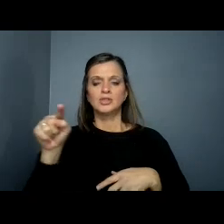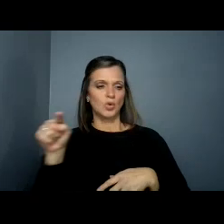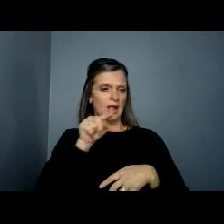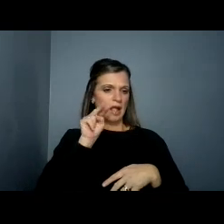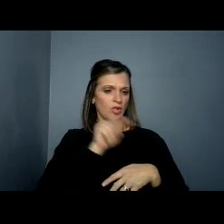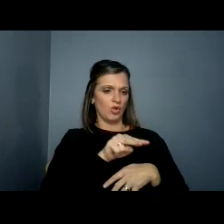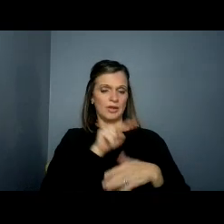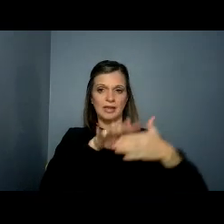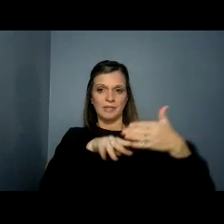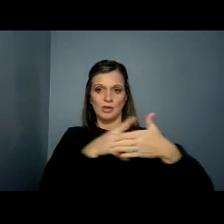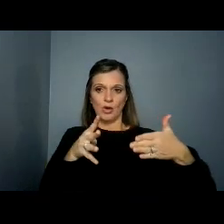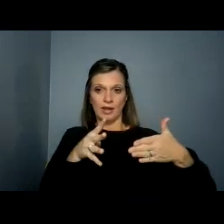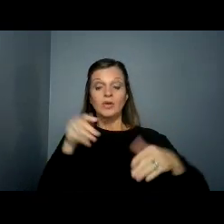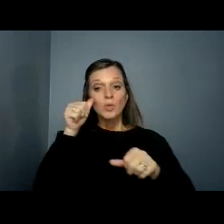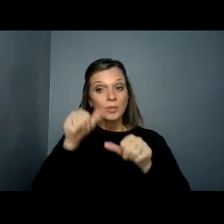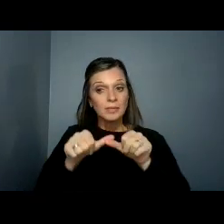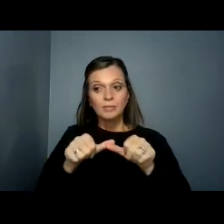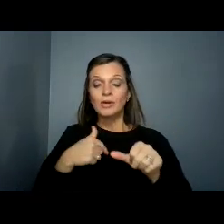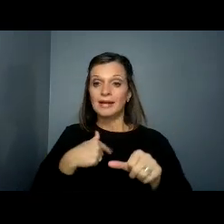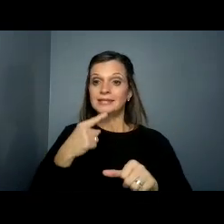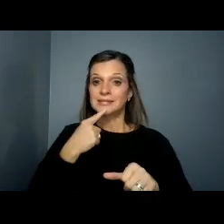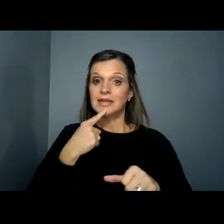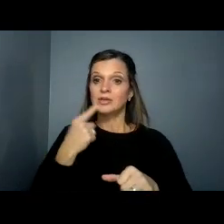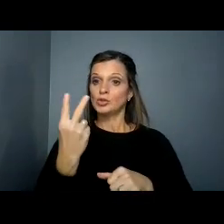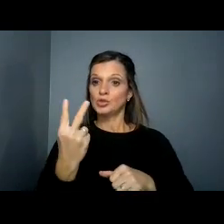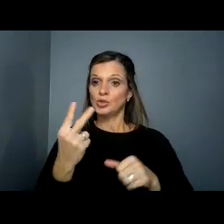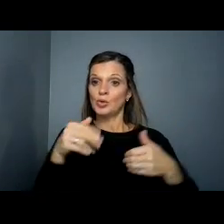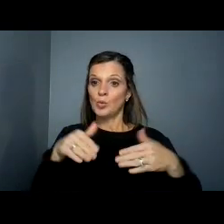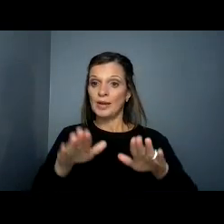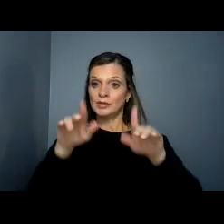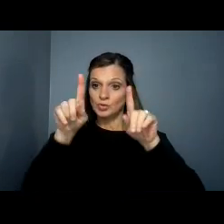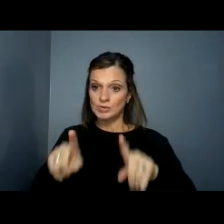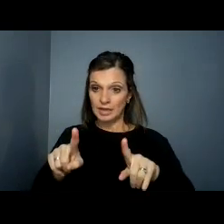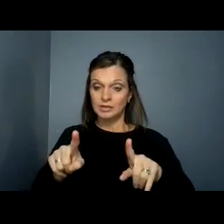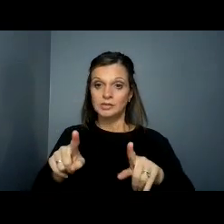speech to. But mainly it's pure tone. Air conduction headphones over the ear